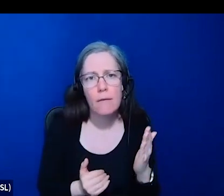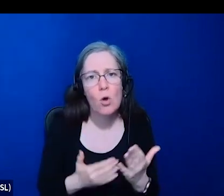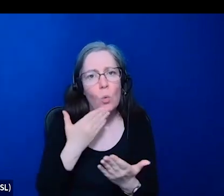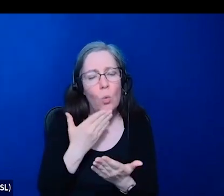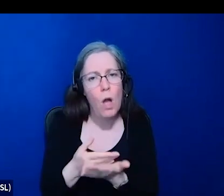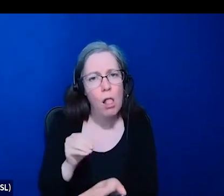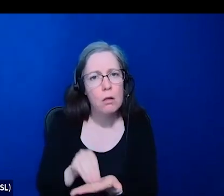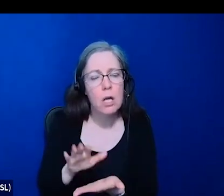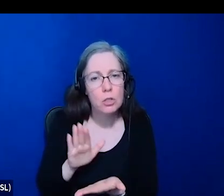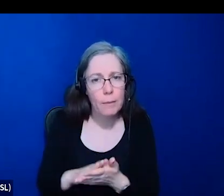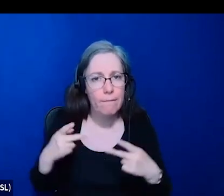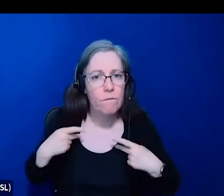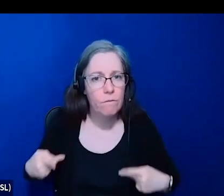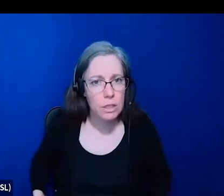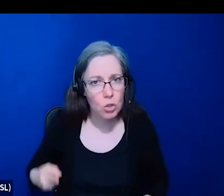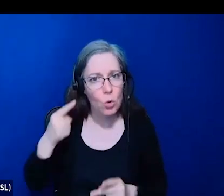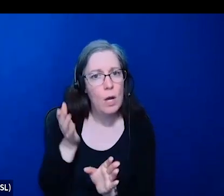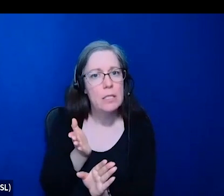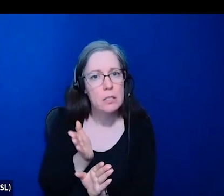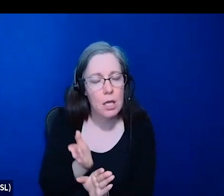and psychological circumstances for people in space.